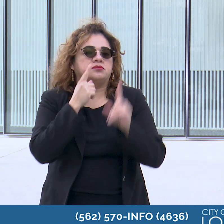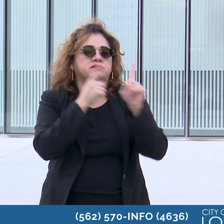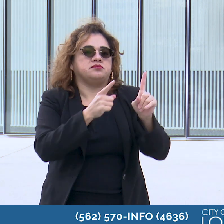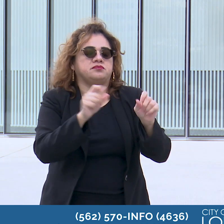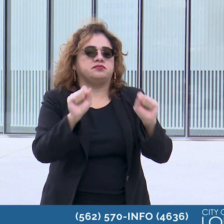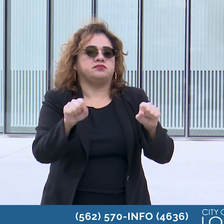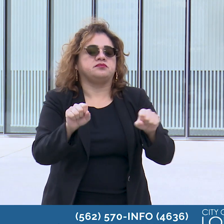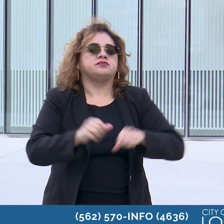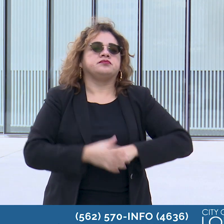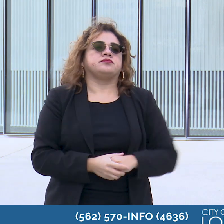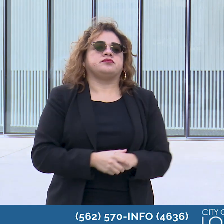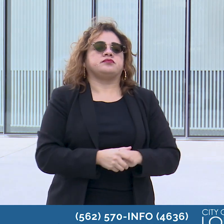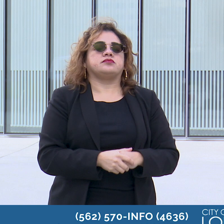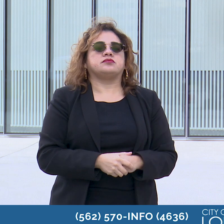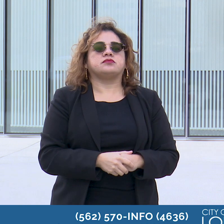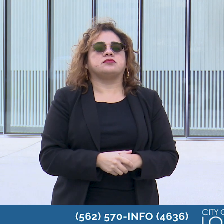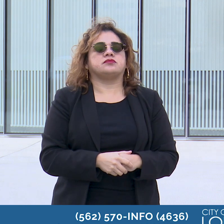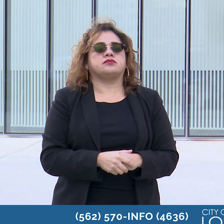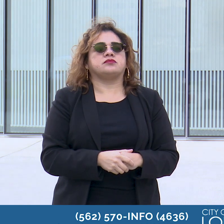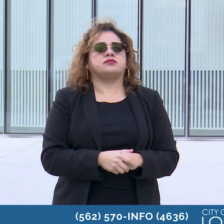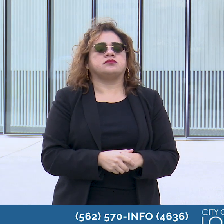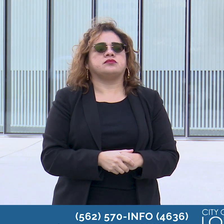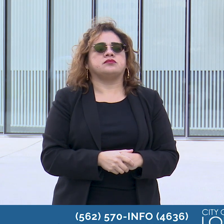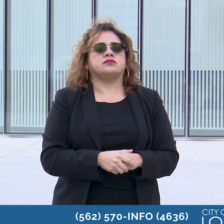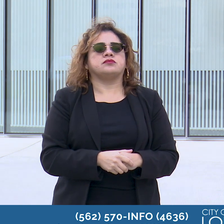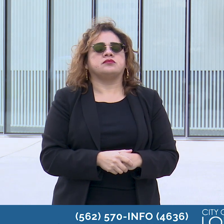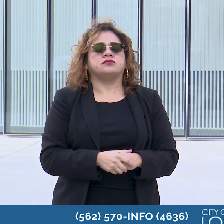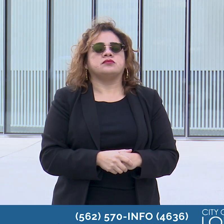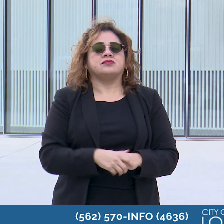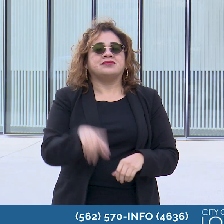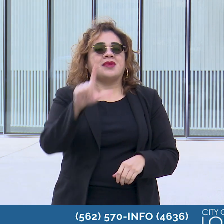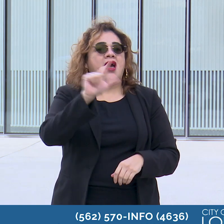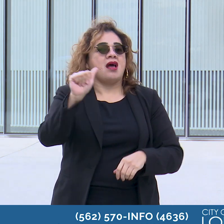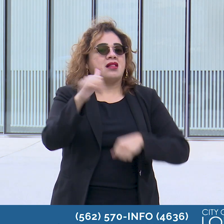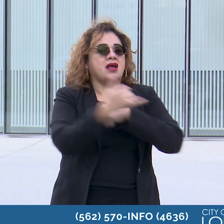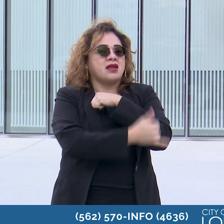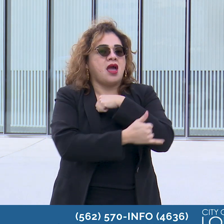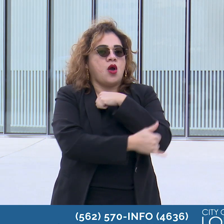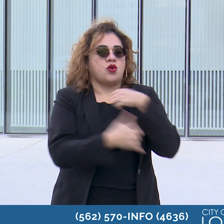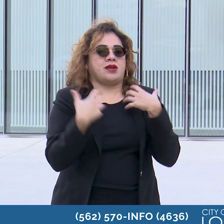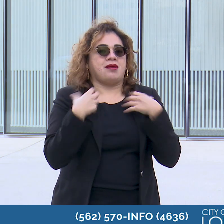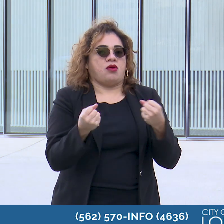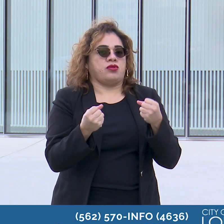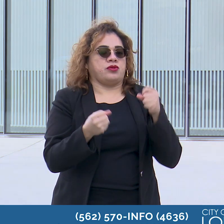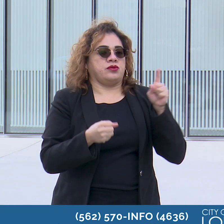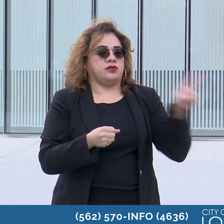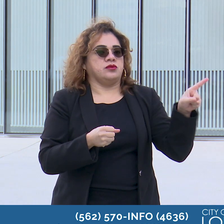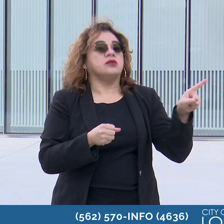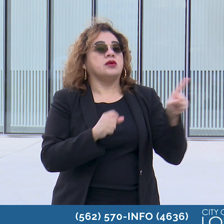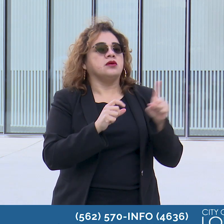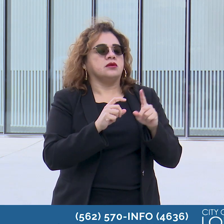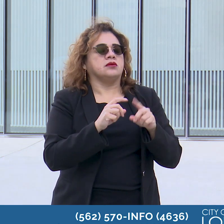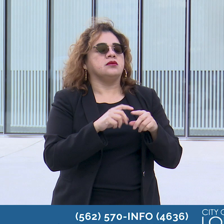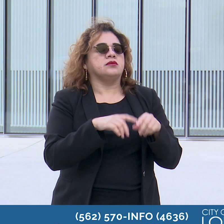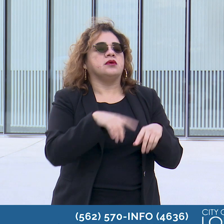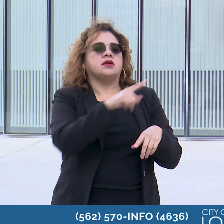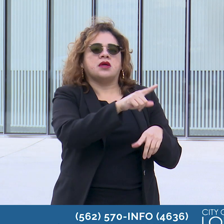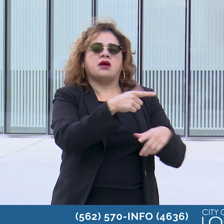We also know that our friends at L.A County health are handling vaccination for a vast